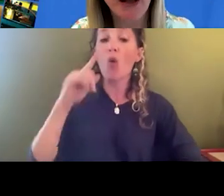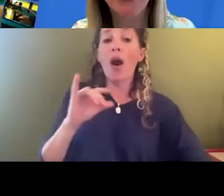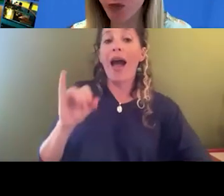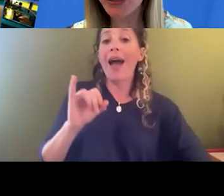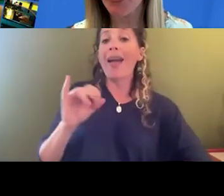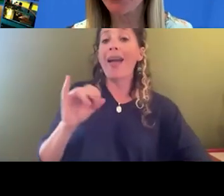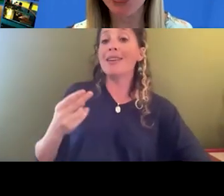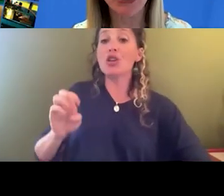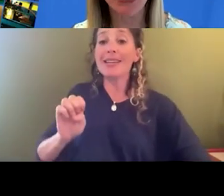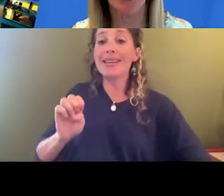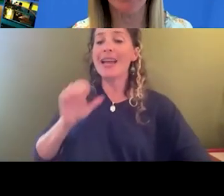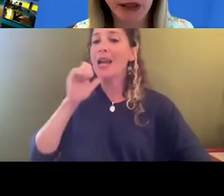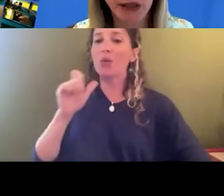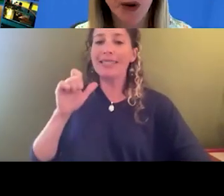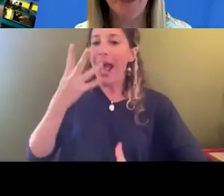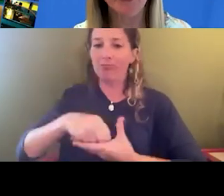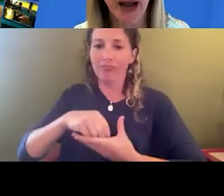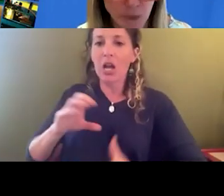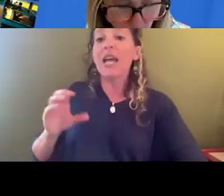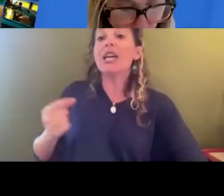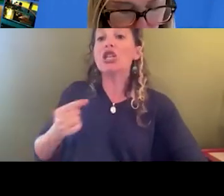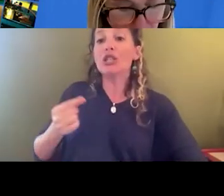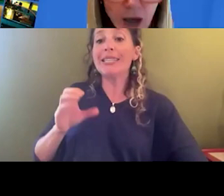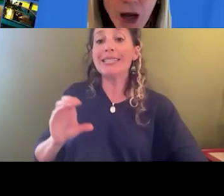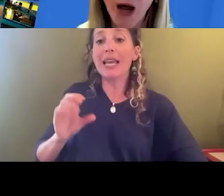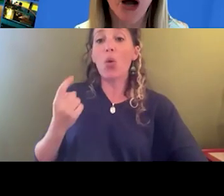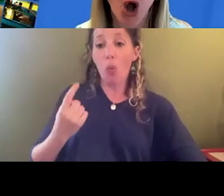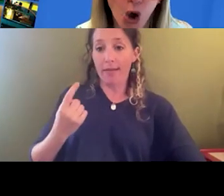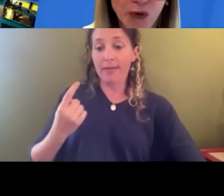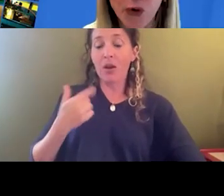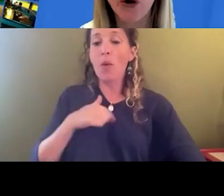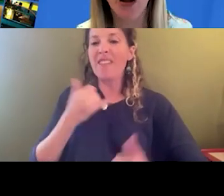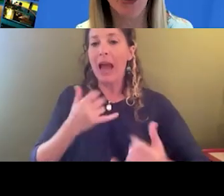it was not in GC1, so we have now pulled over